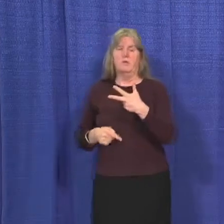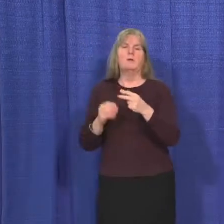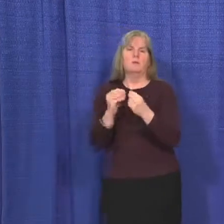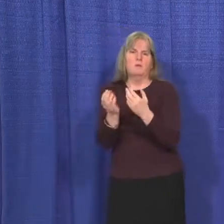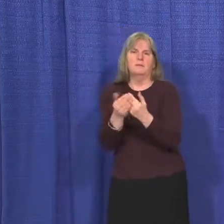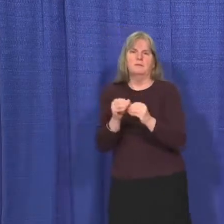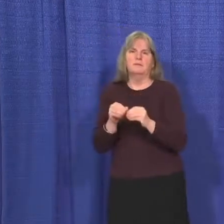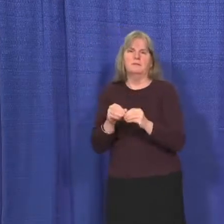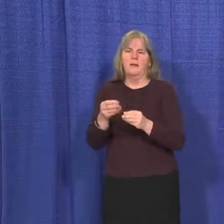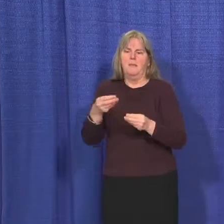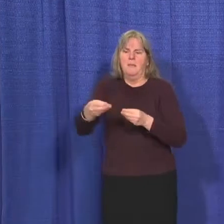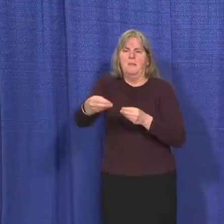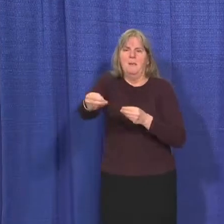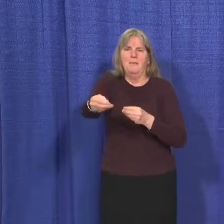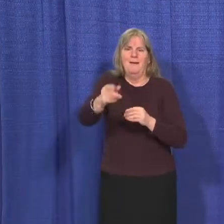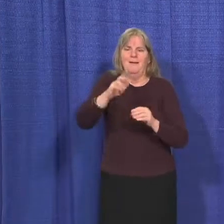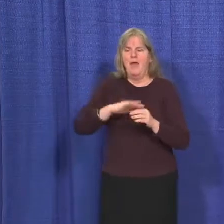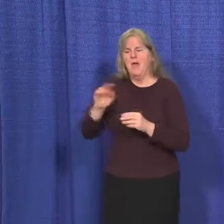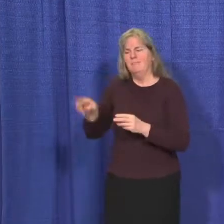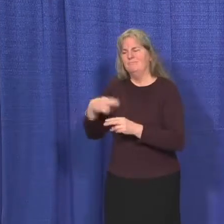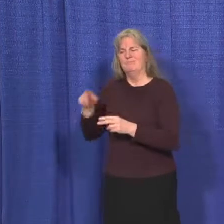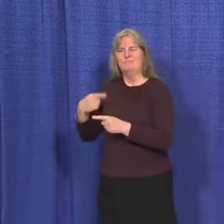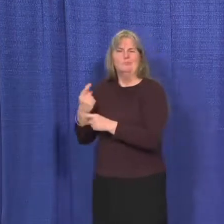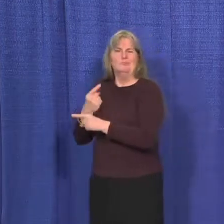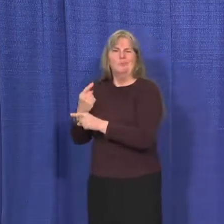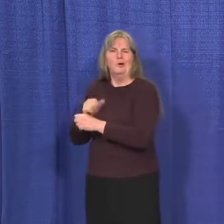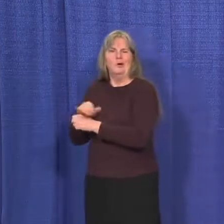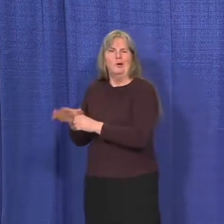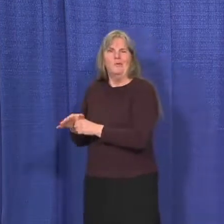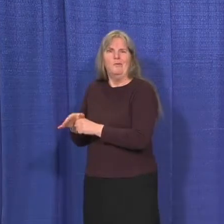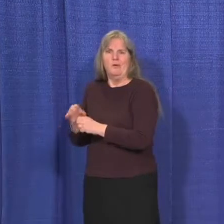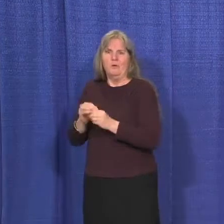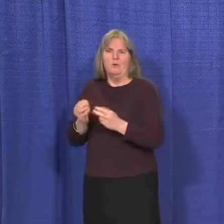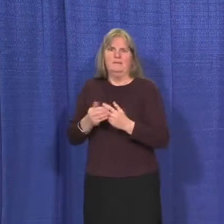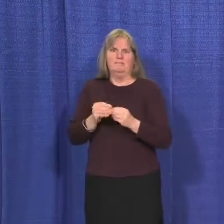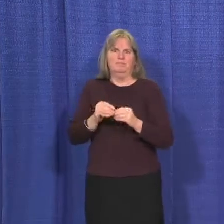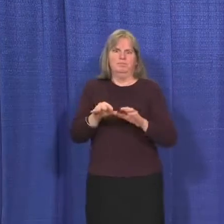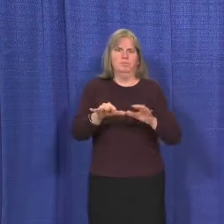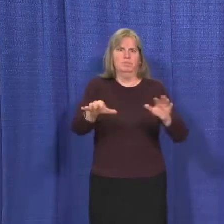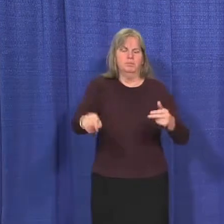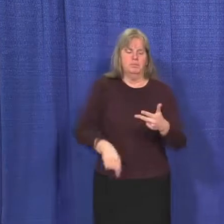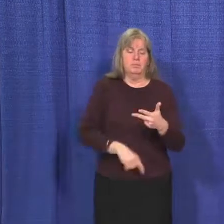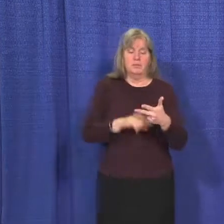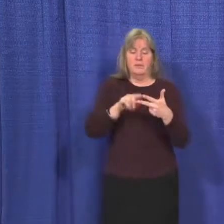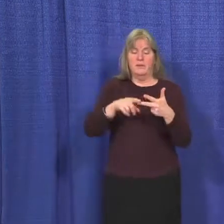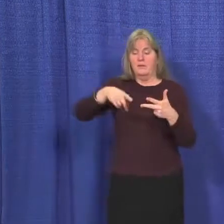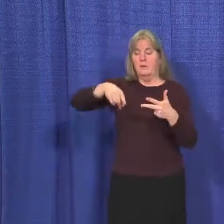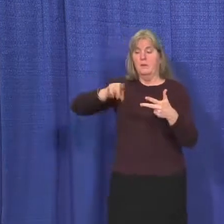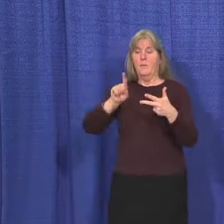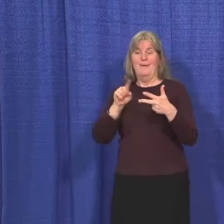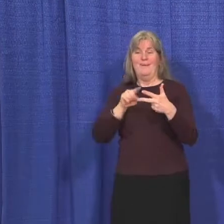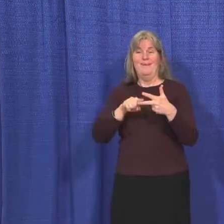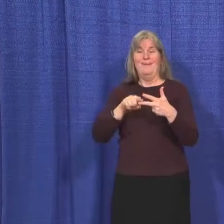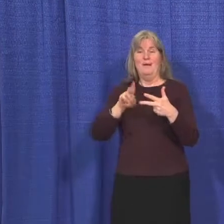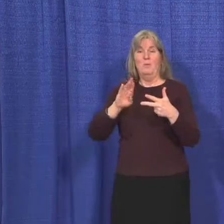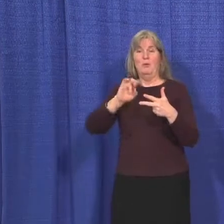therefore more transmissible than traditional or previous COVID. P.1, which is responsible for